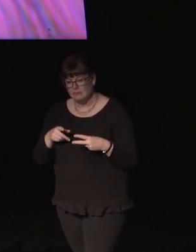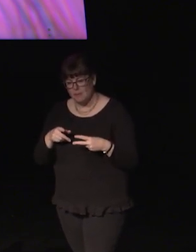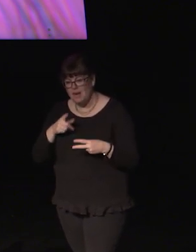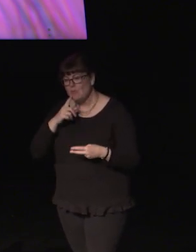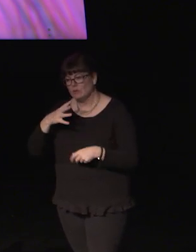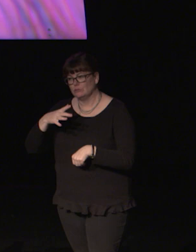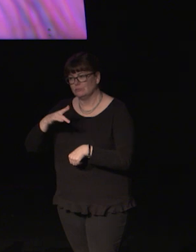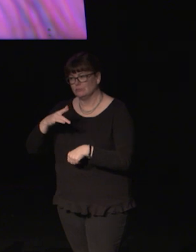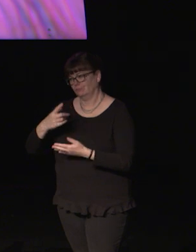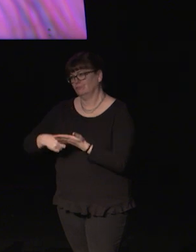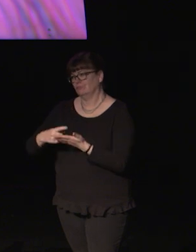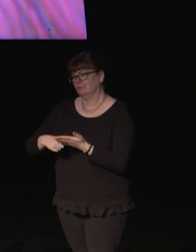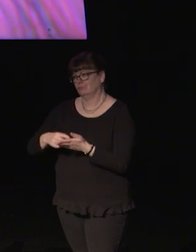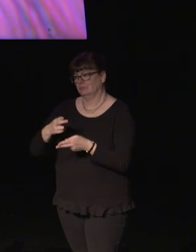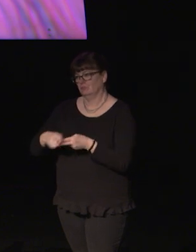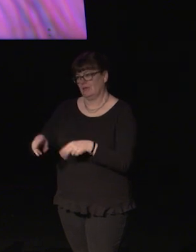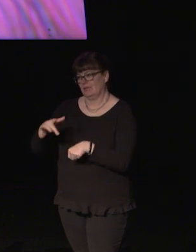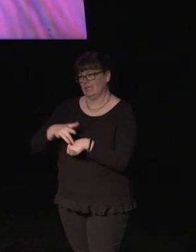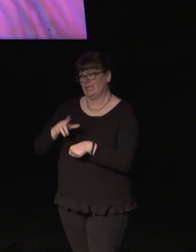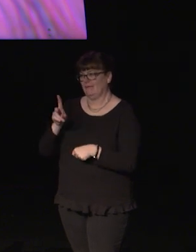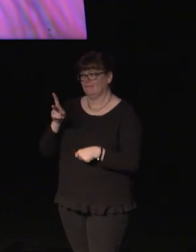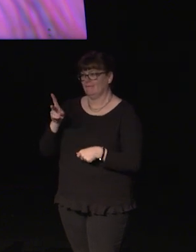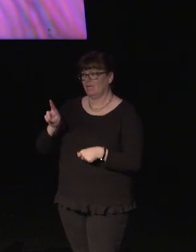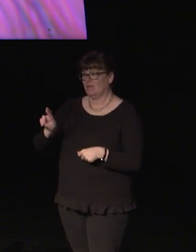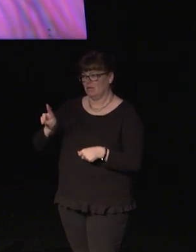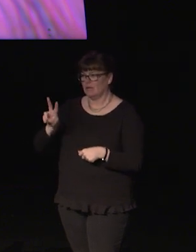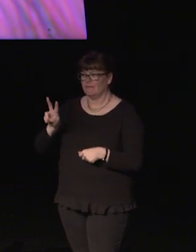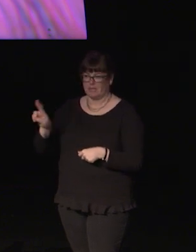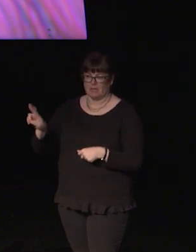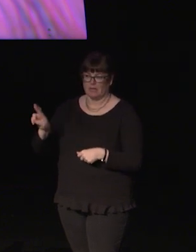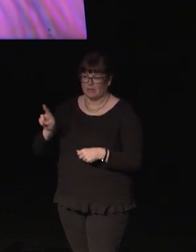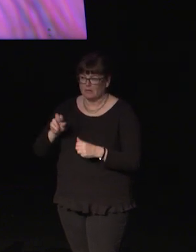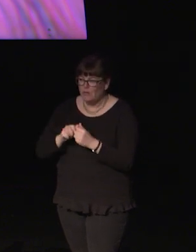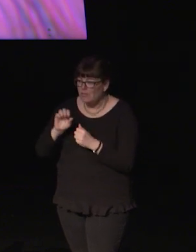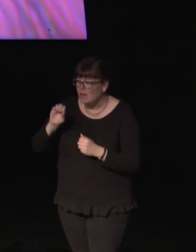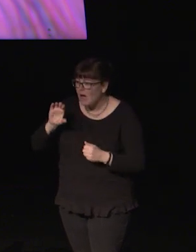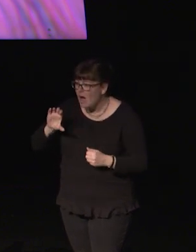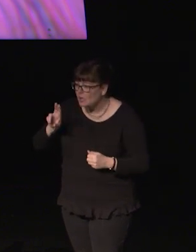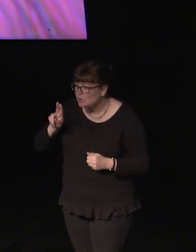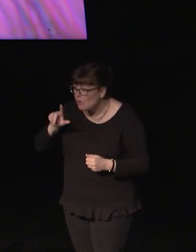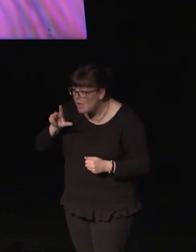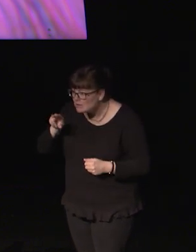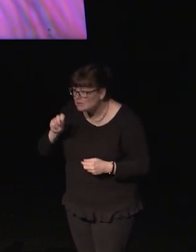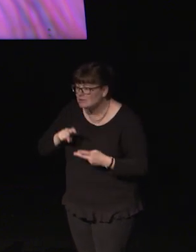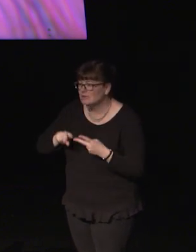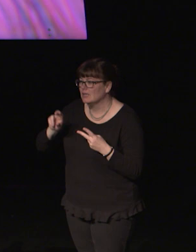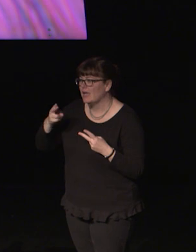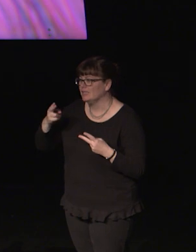Because that's something that's been coming a bit more in the forefront, with the Oculus, with the HTC and obviously the PlayStation VR.